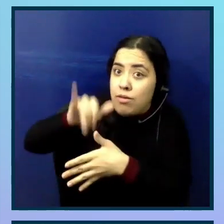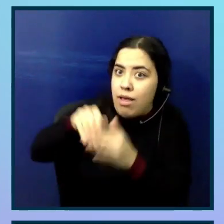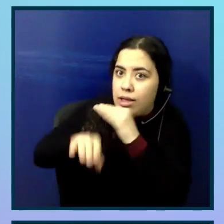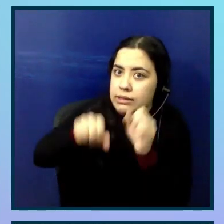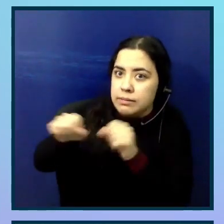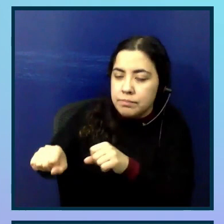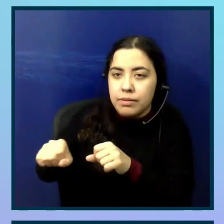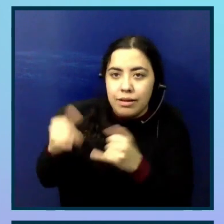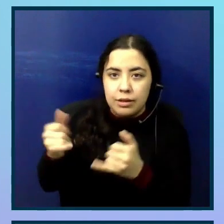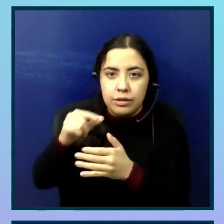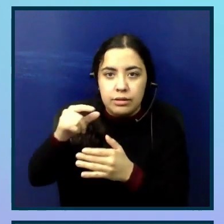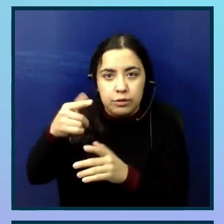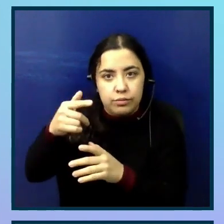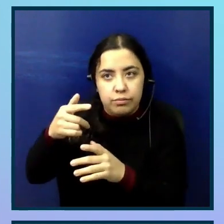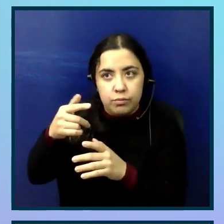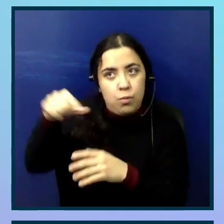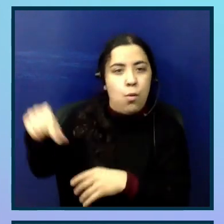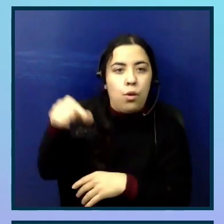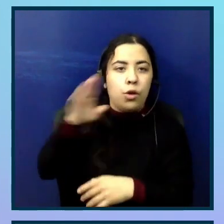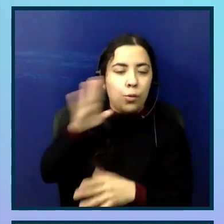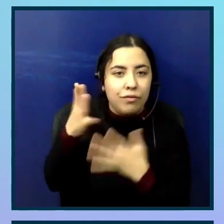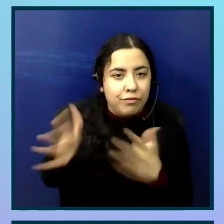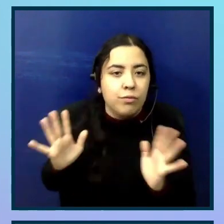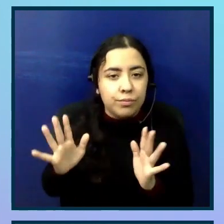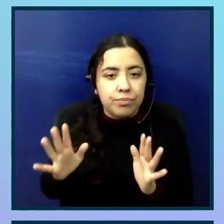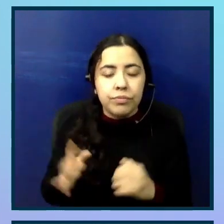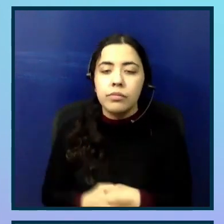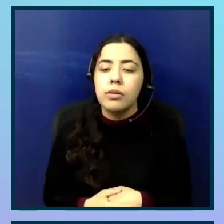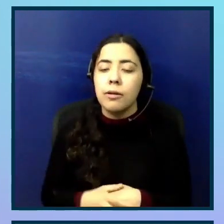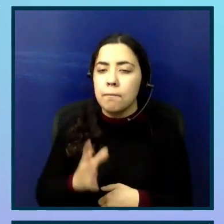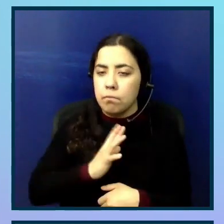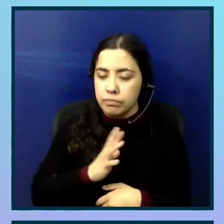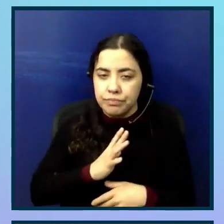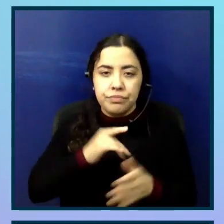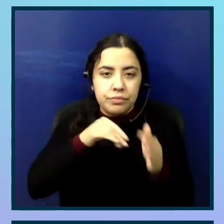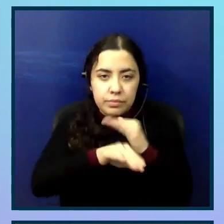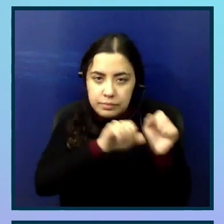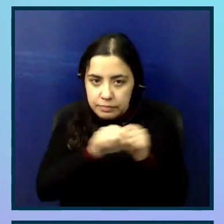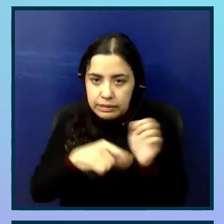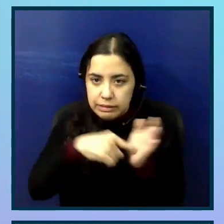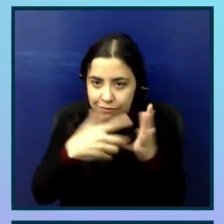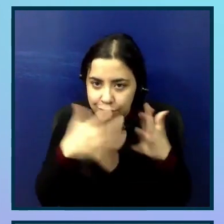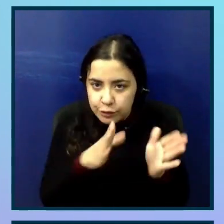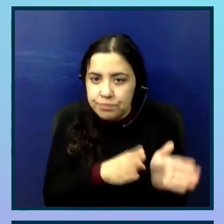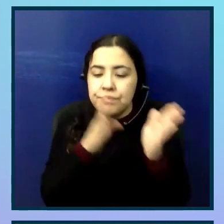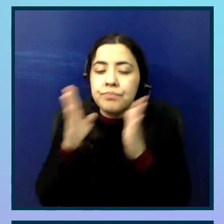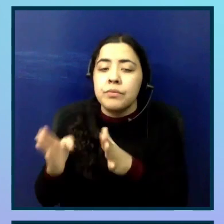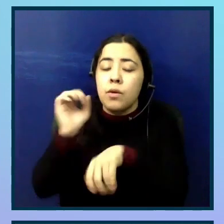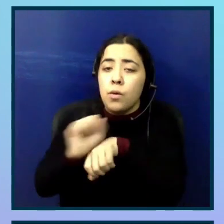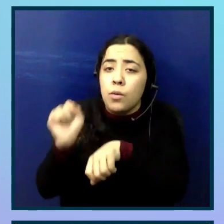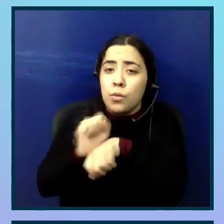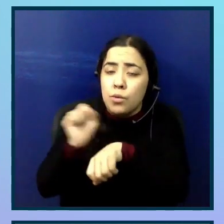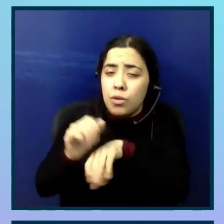So that's how we paid off the accessibility debt. But working on accessibility, as many of you know, is like bailing out of the Debo.